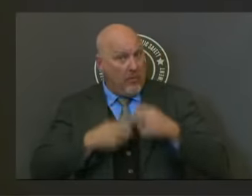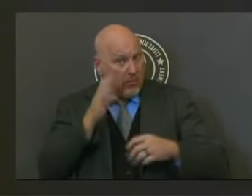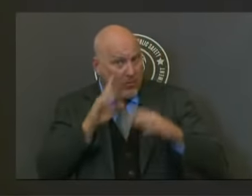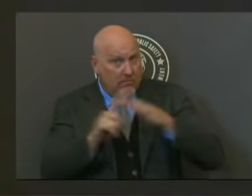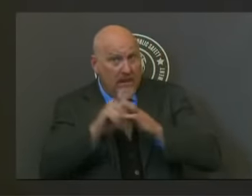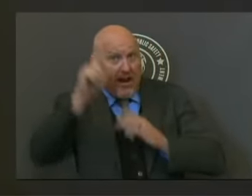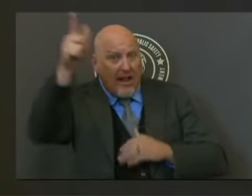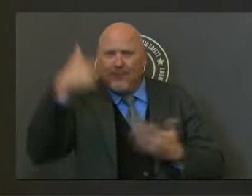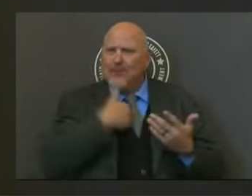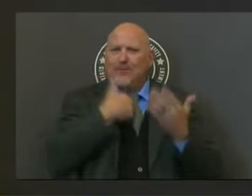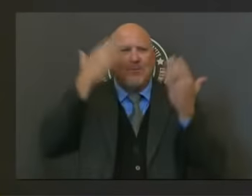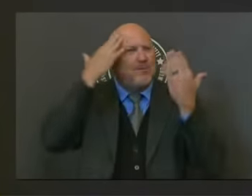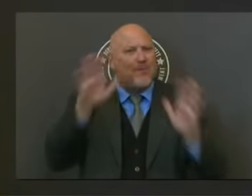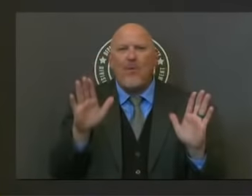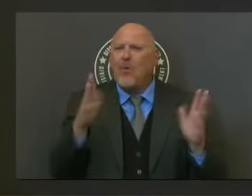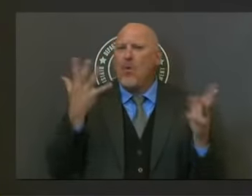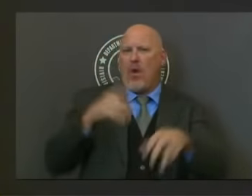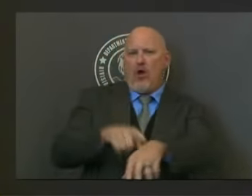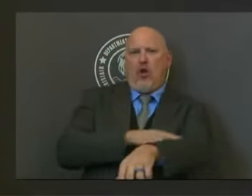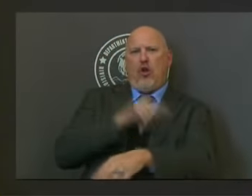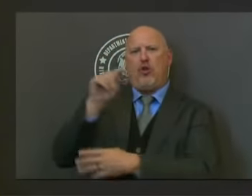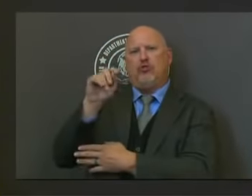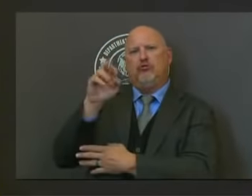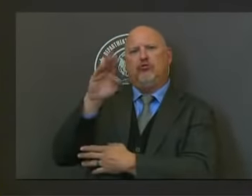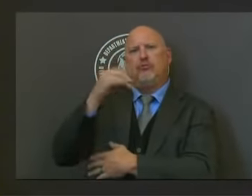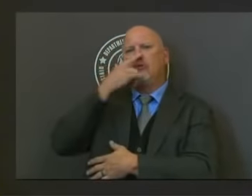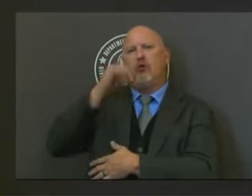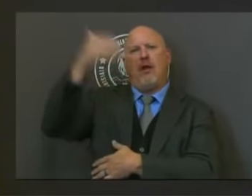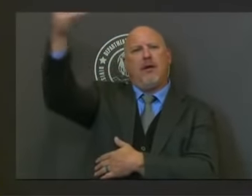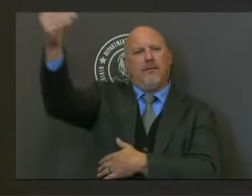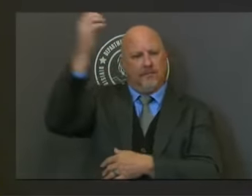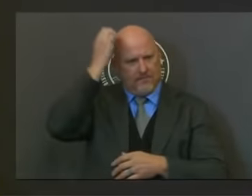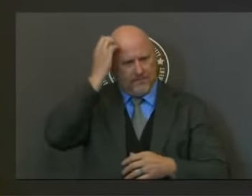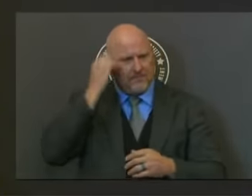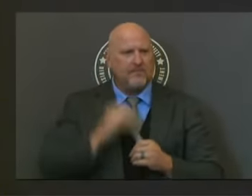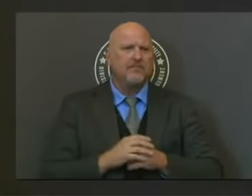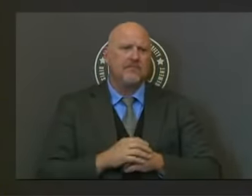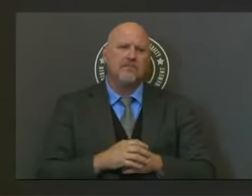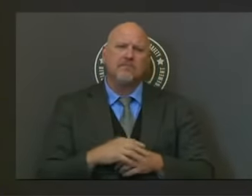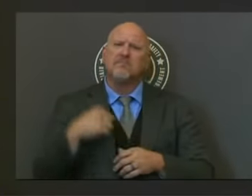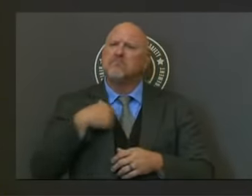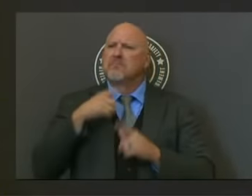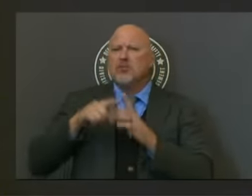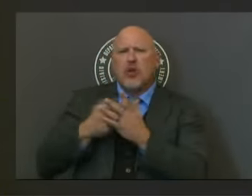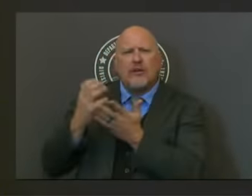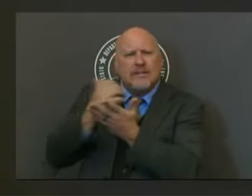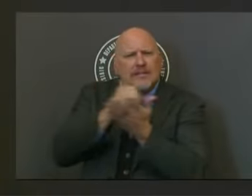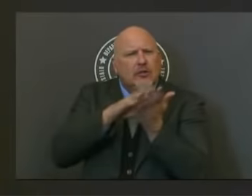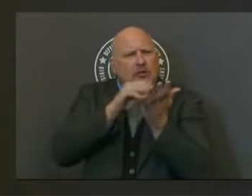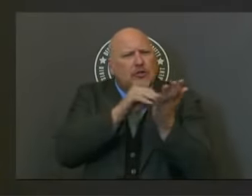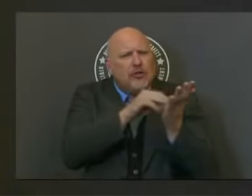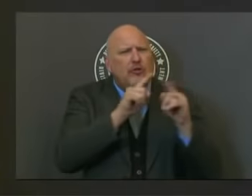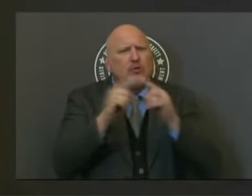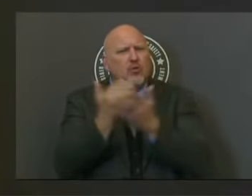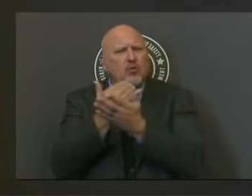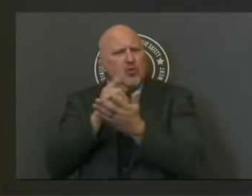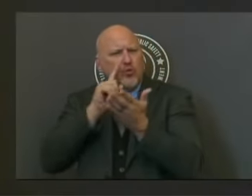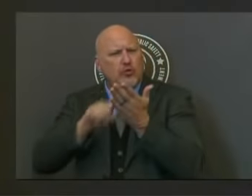sent to me from our department of health is the research they've done in the study